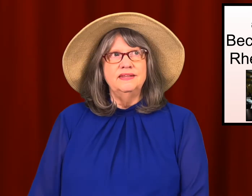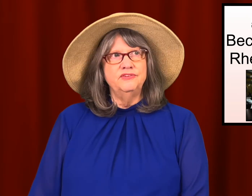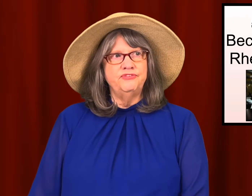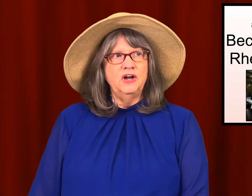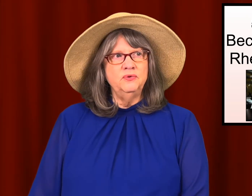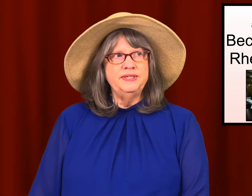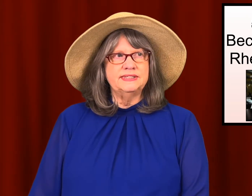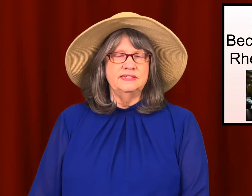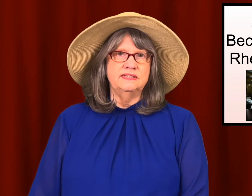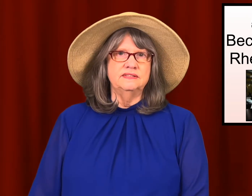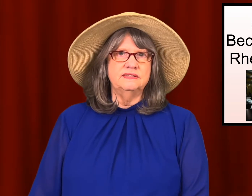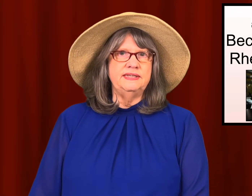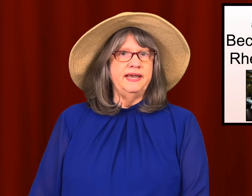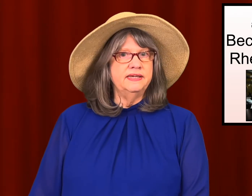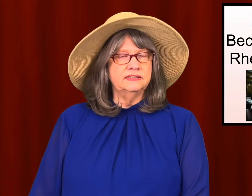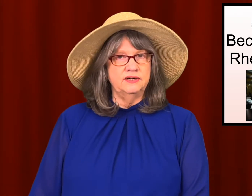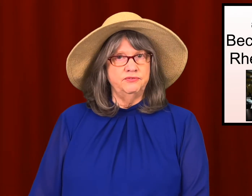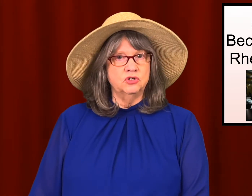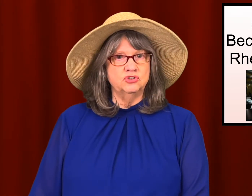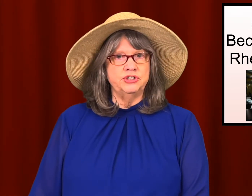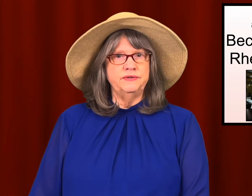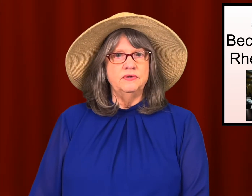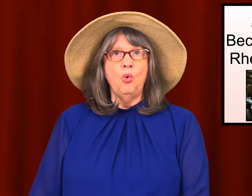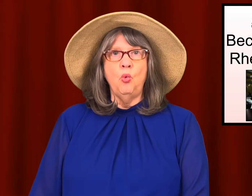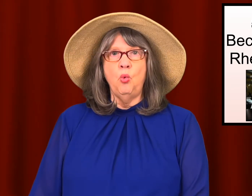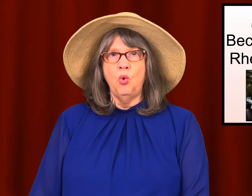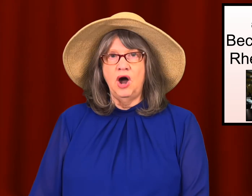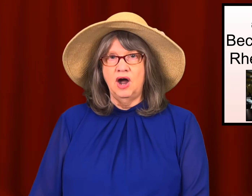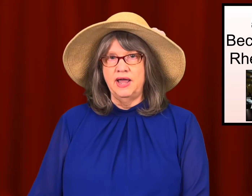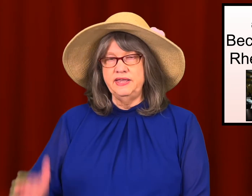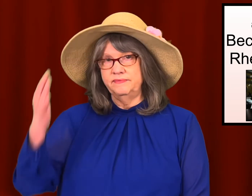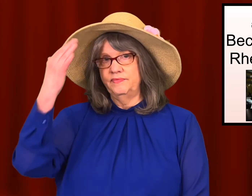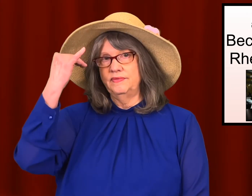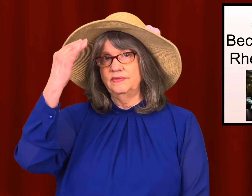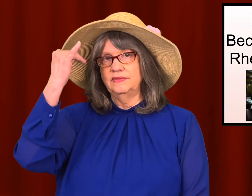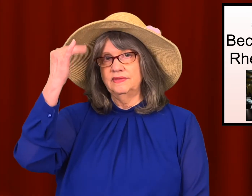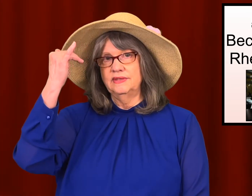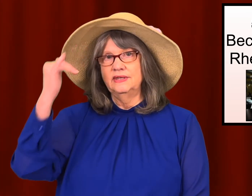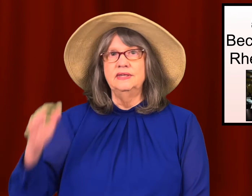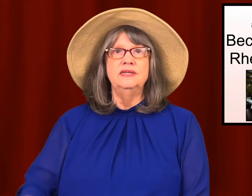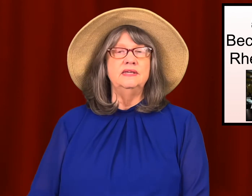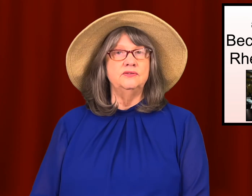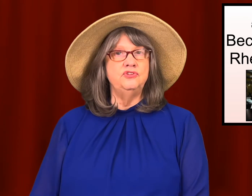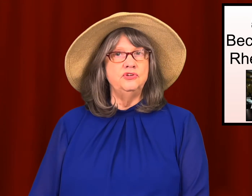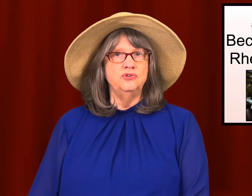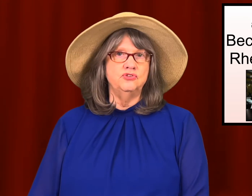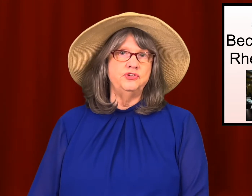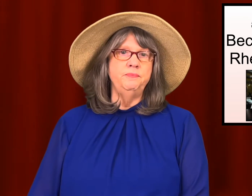In the following sentence the ASL version WHY is used to